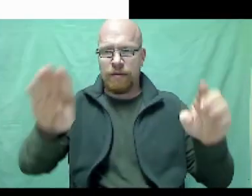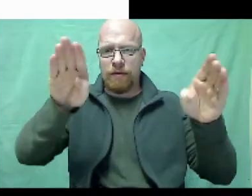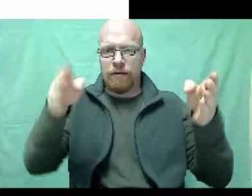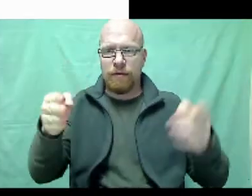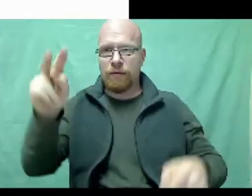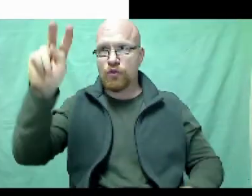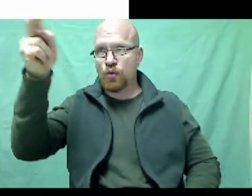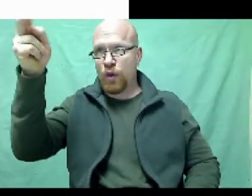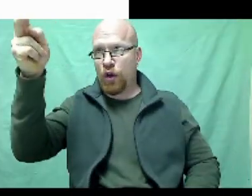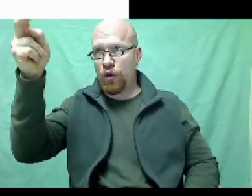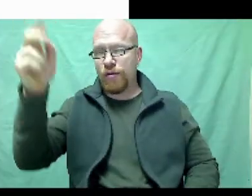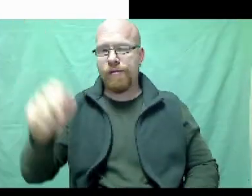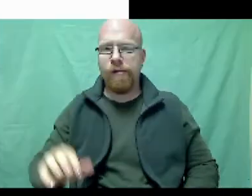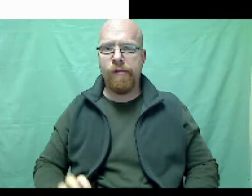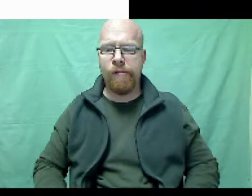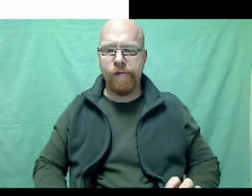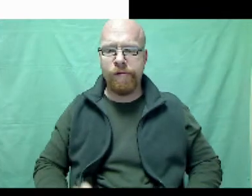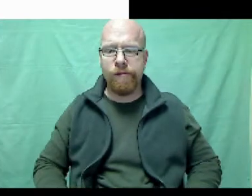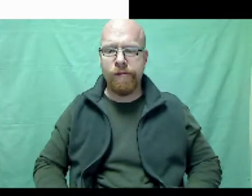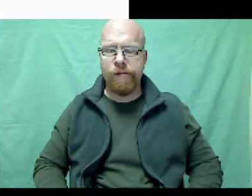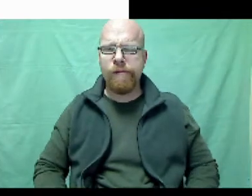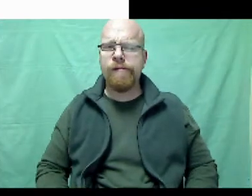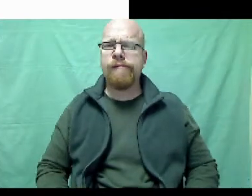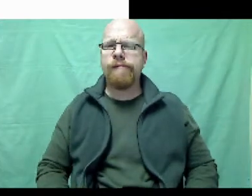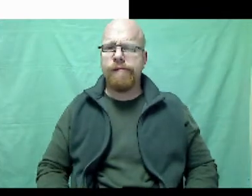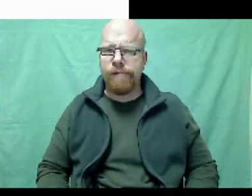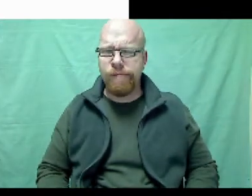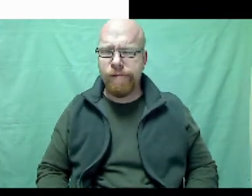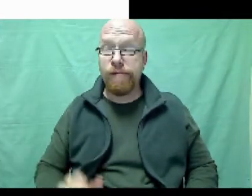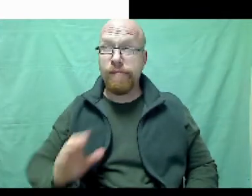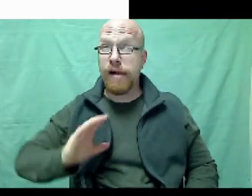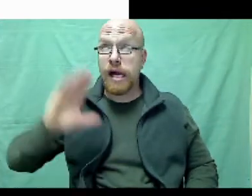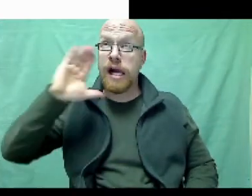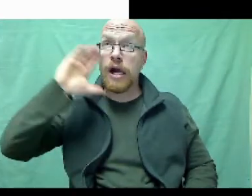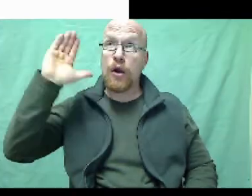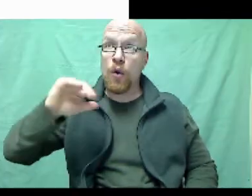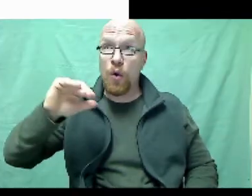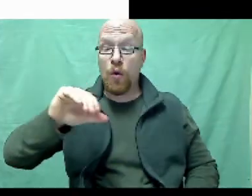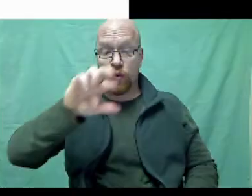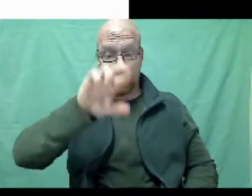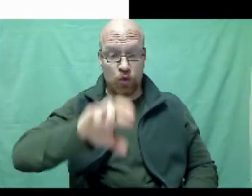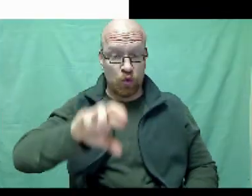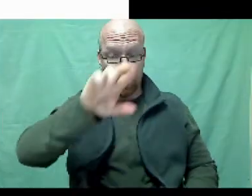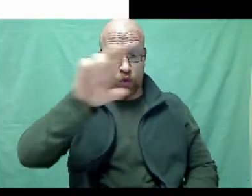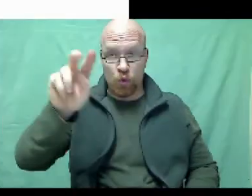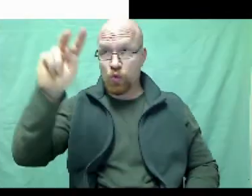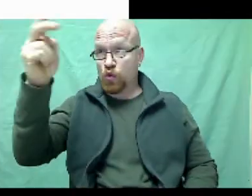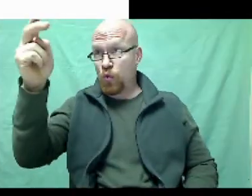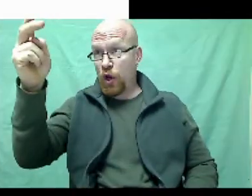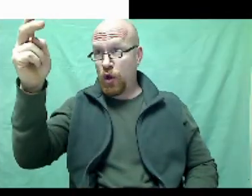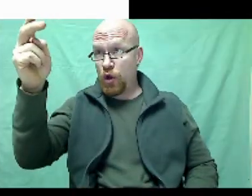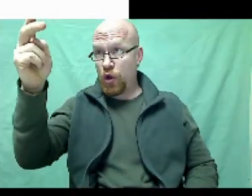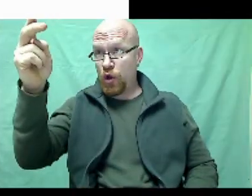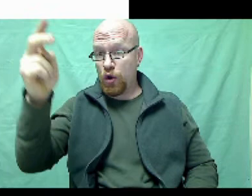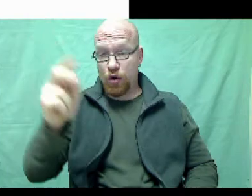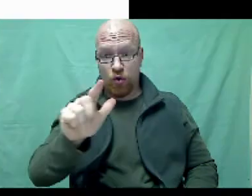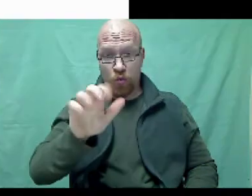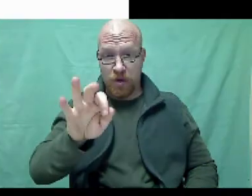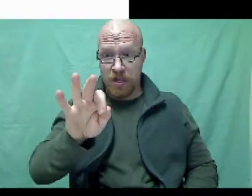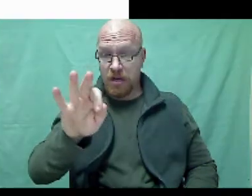Well, OK. I know the square root of squared, they cancel out.